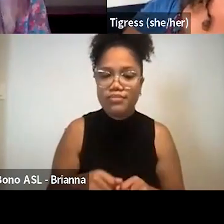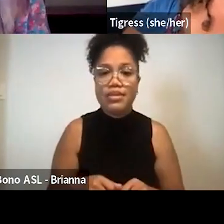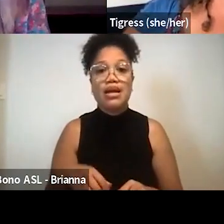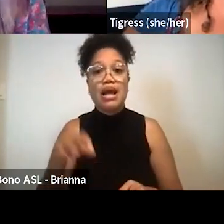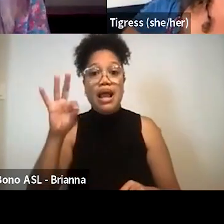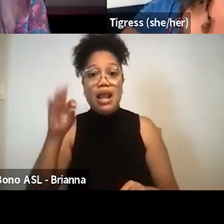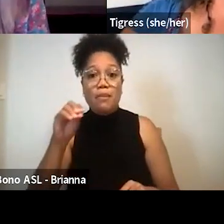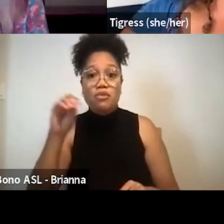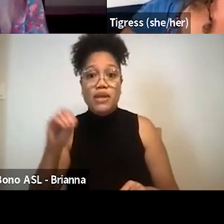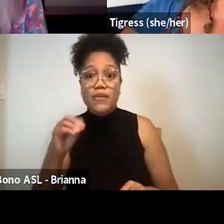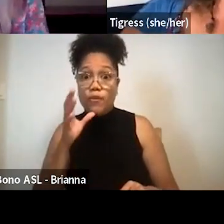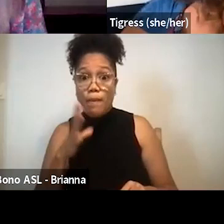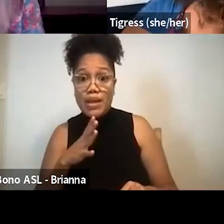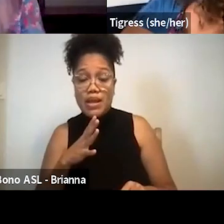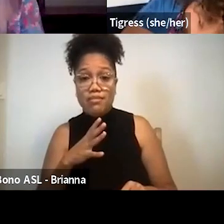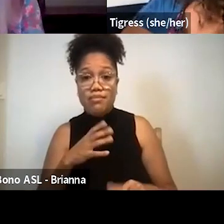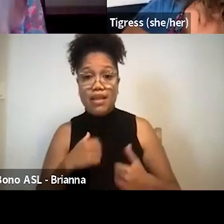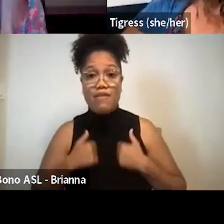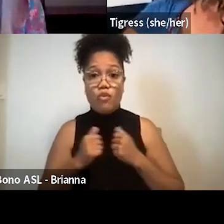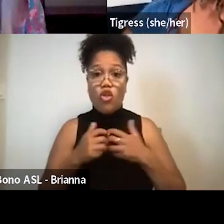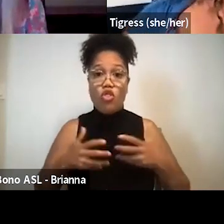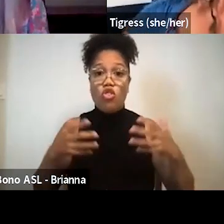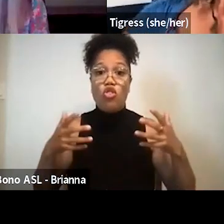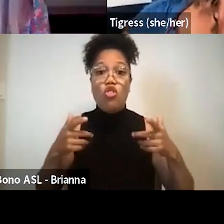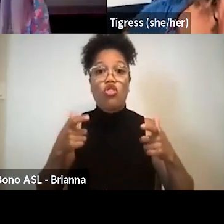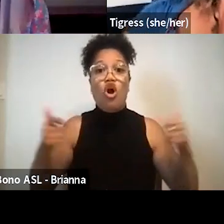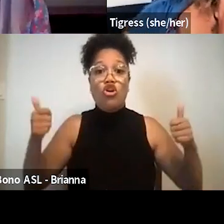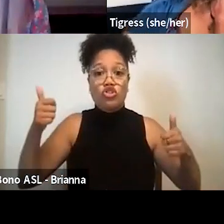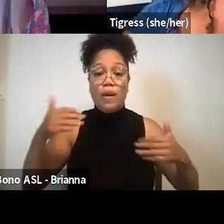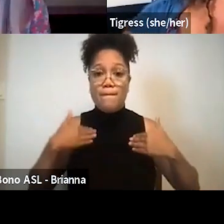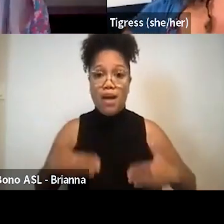living in larger bodies and 80% of girls aged 10 to 17